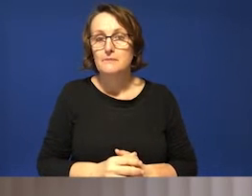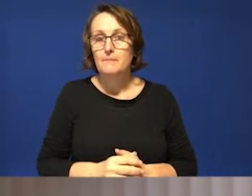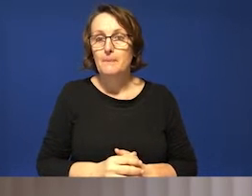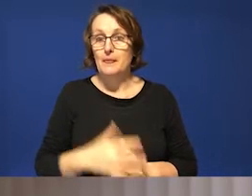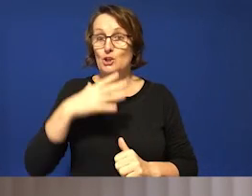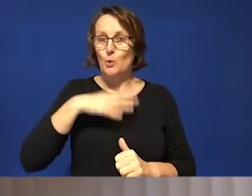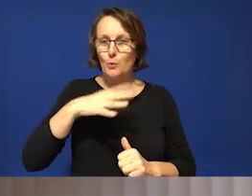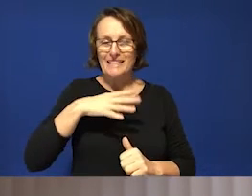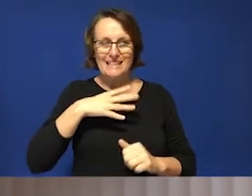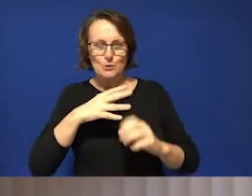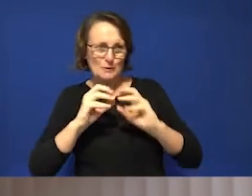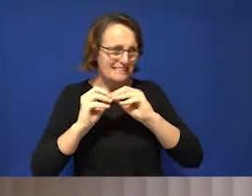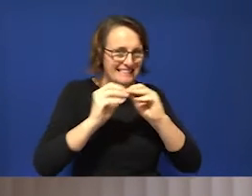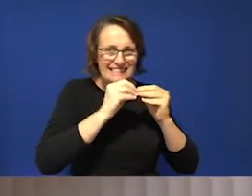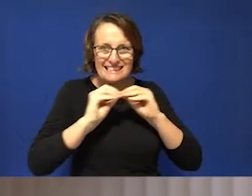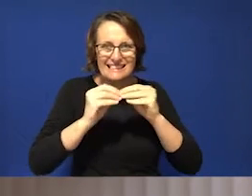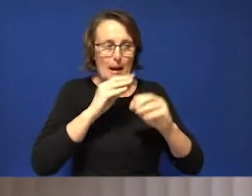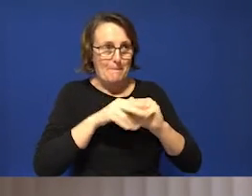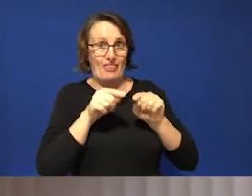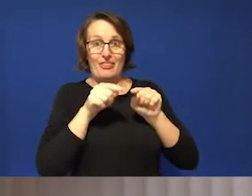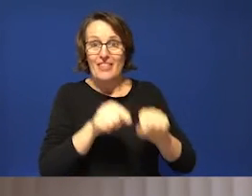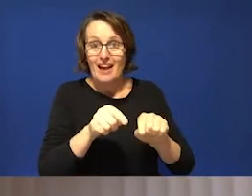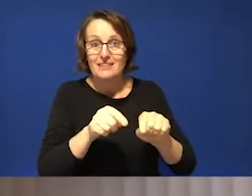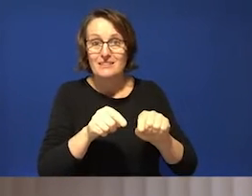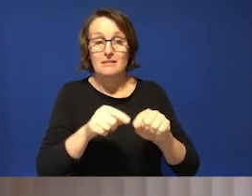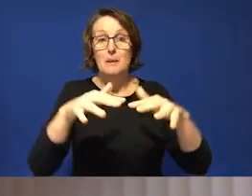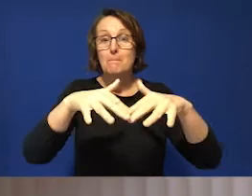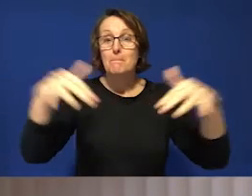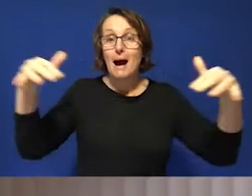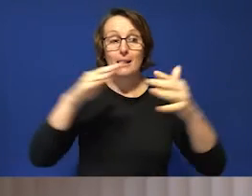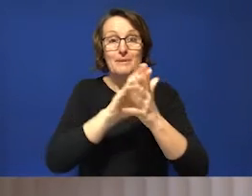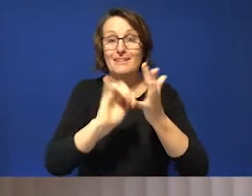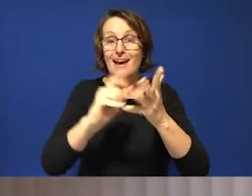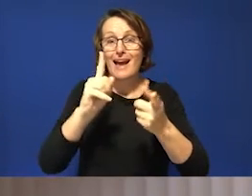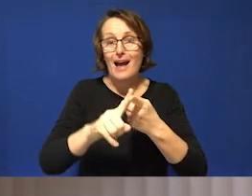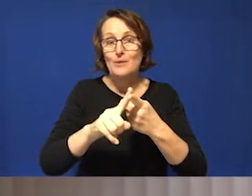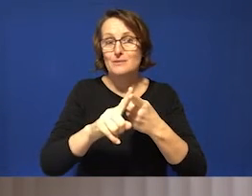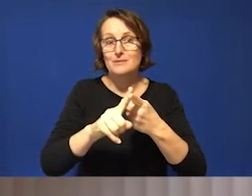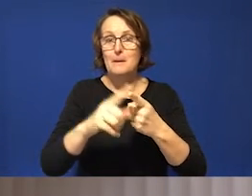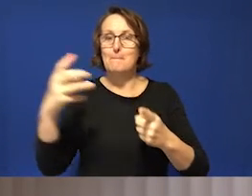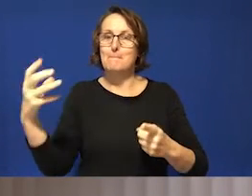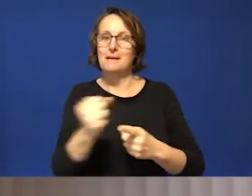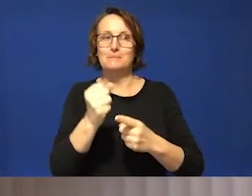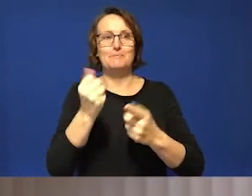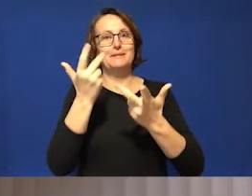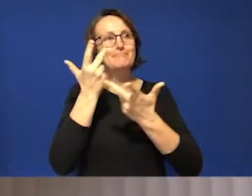the fact that we had to negotiate through all of that, I mean, parliament has to be seen to be